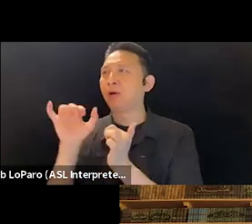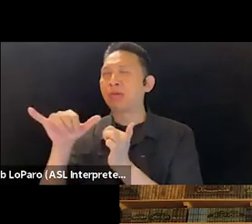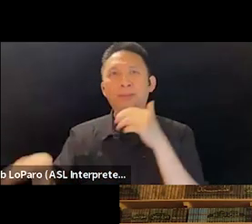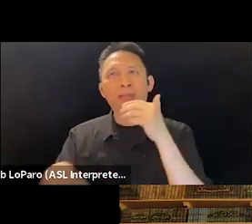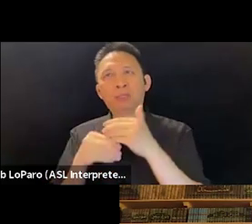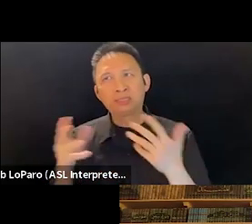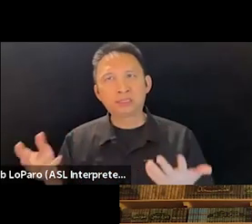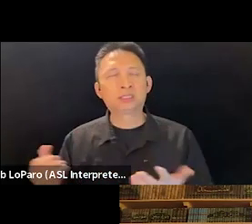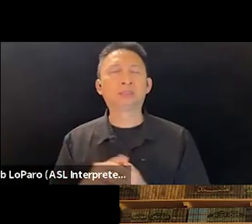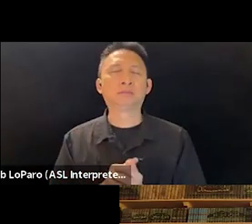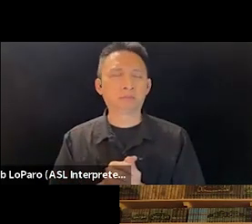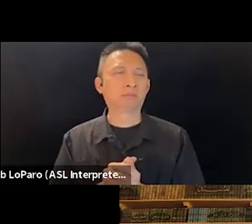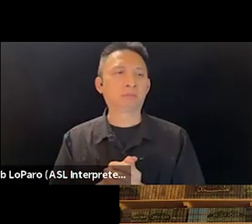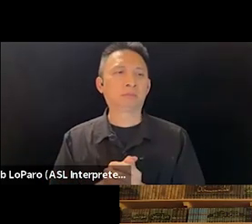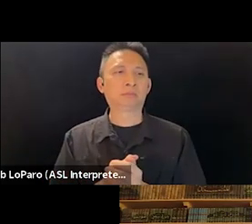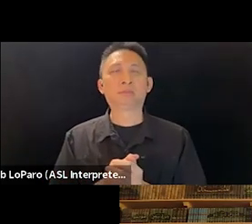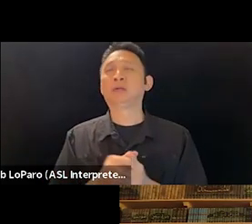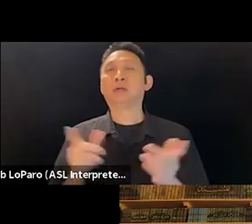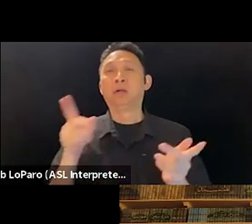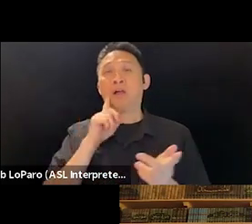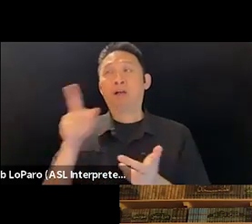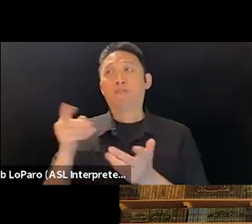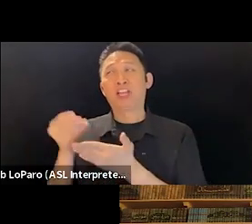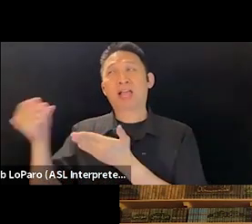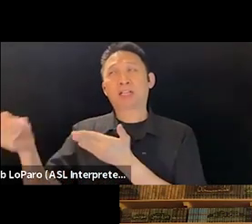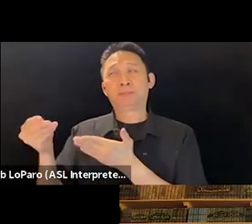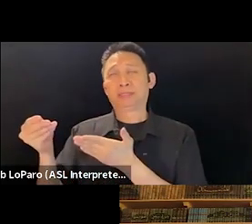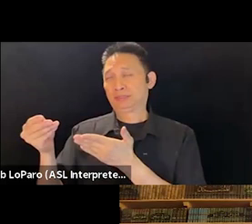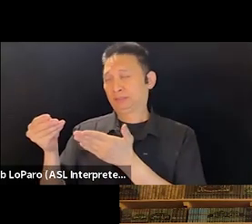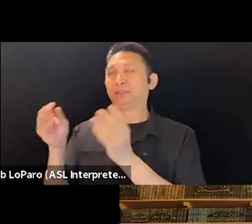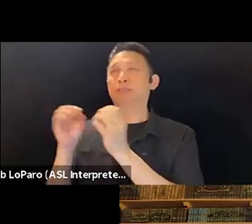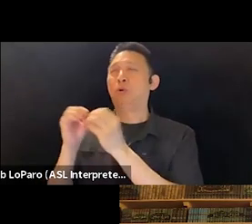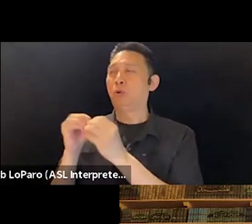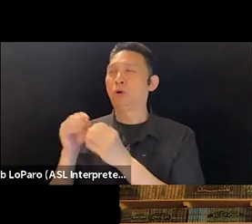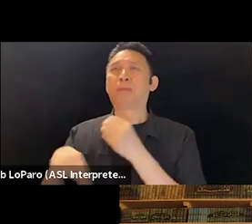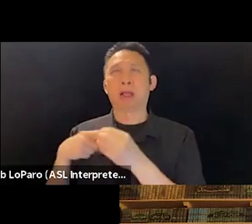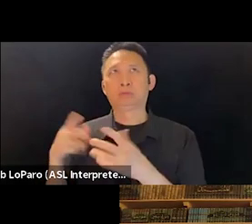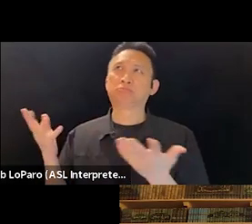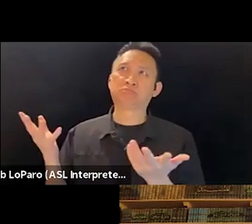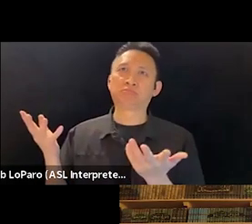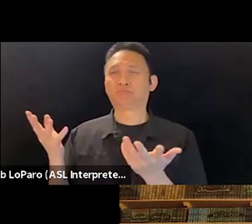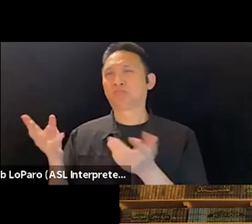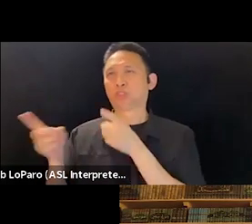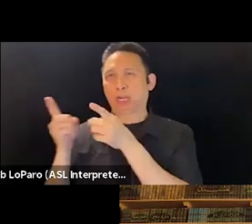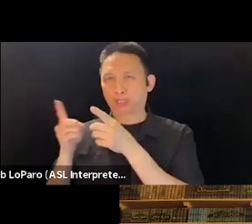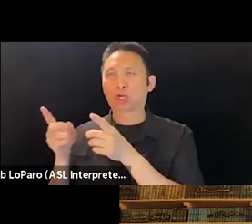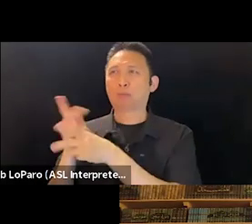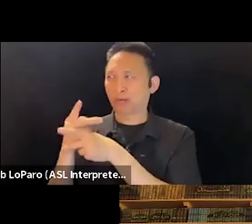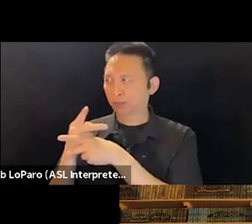And for the acquisition is more direct assessment on the production as it is the product is ready.